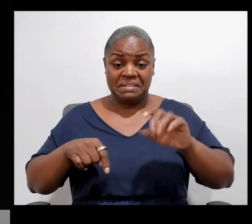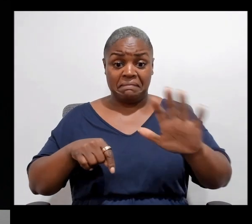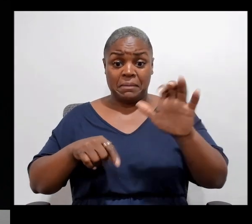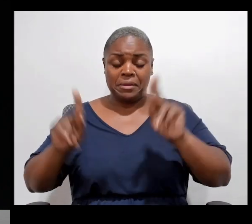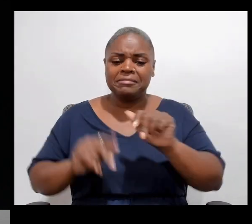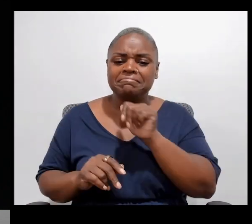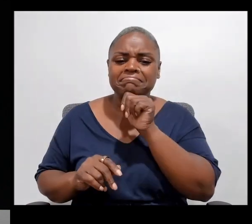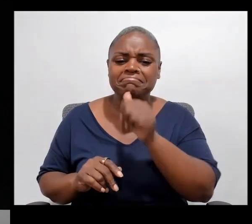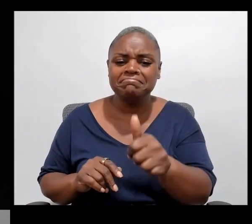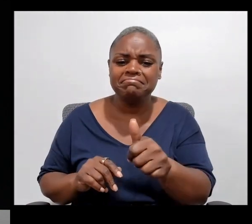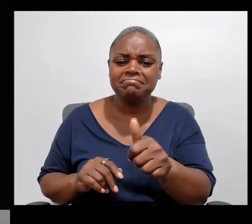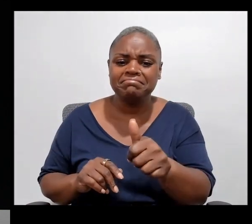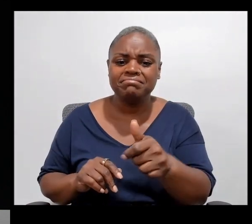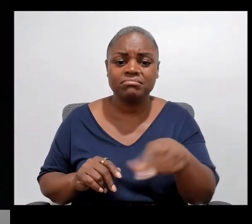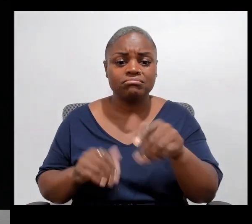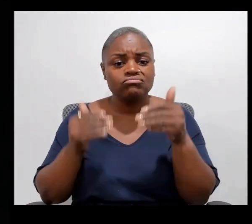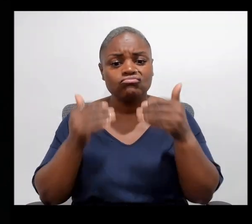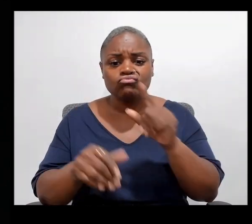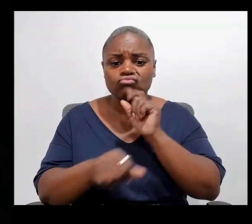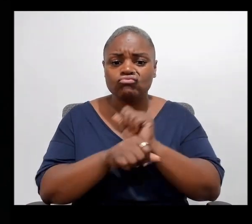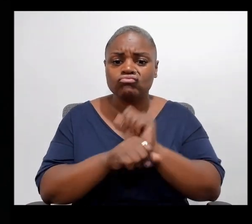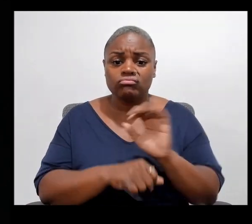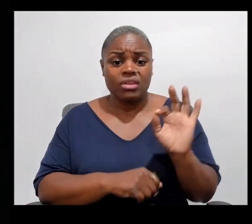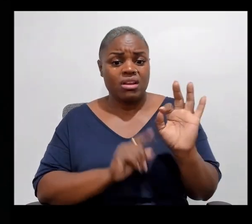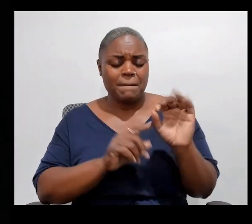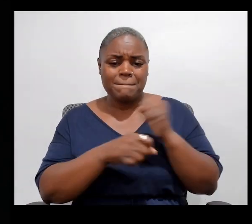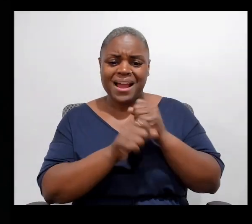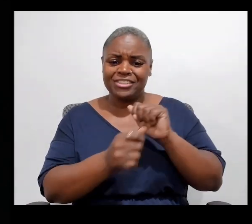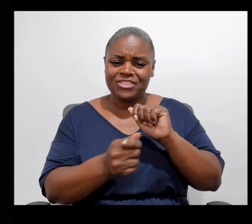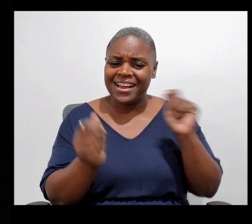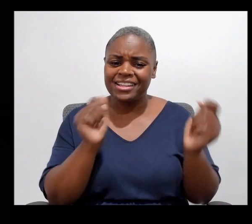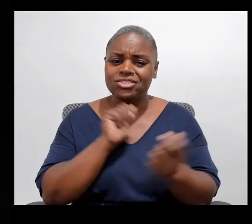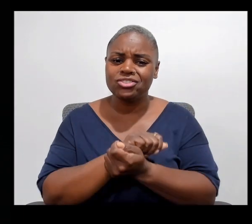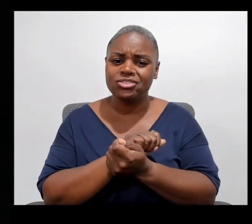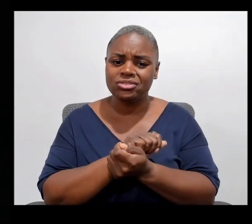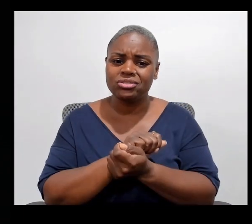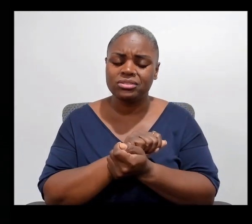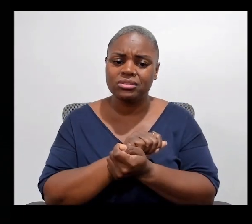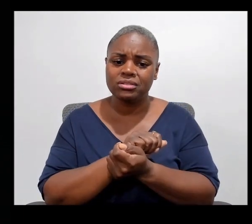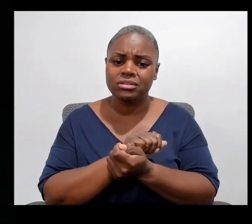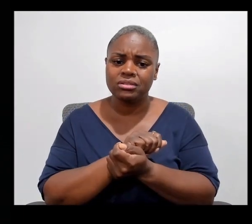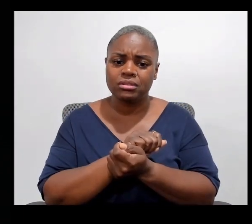You don't need 500 people. You literally can be just nine to make a change